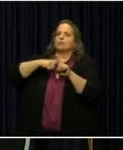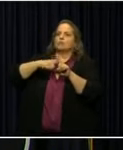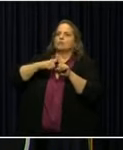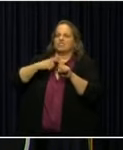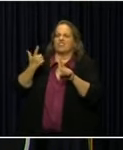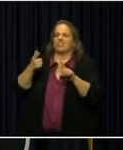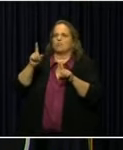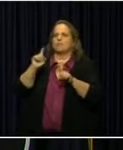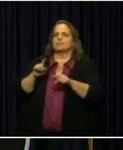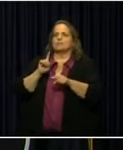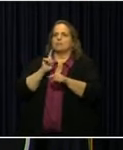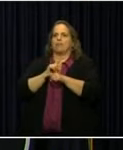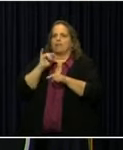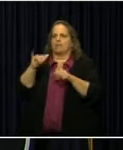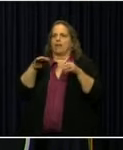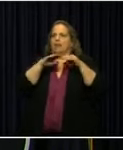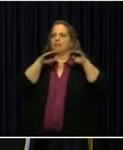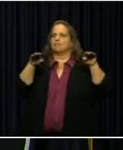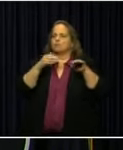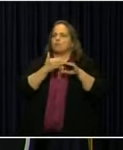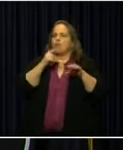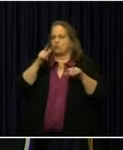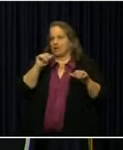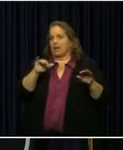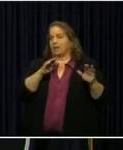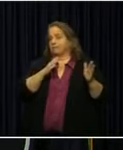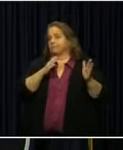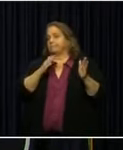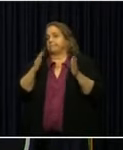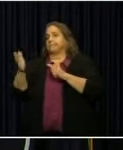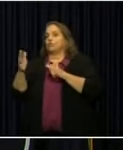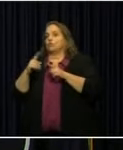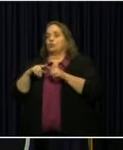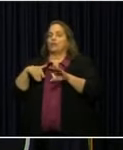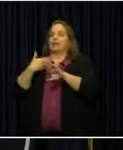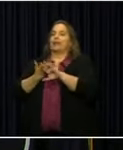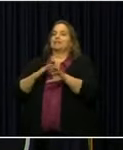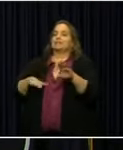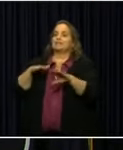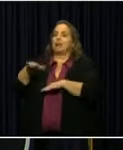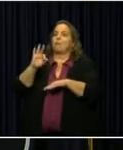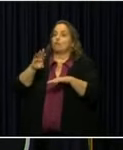YOU'RE NOTHING TOAVE LESS LIKELIHOOD OF LOSING A PORTION OF YOUR WORKFORCE TO BEING QUARANTINED.